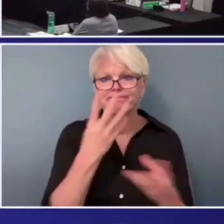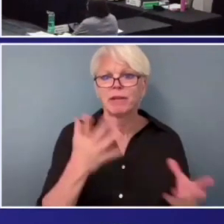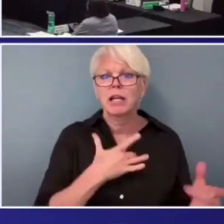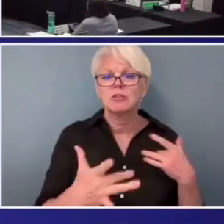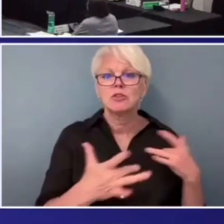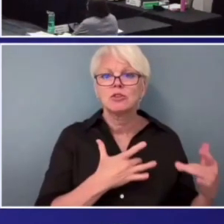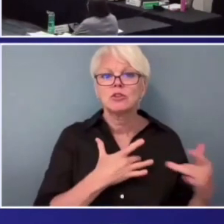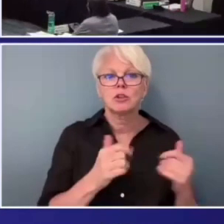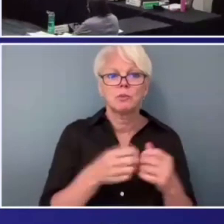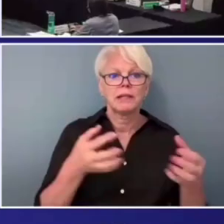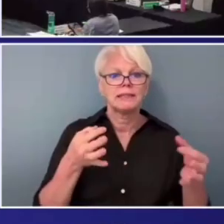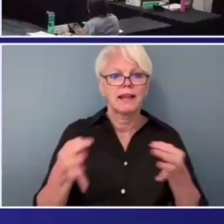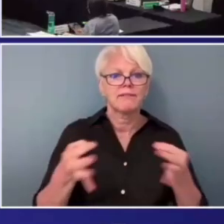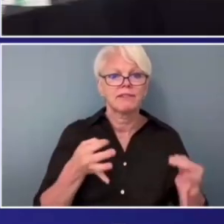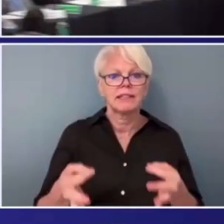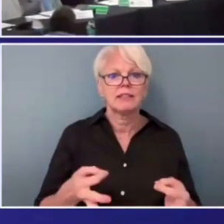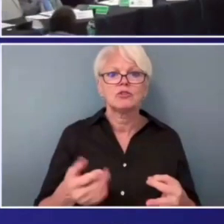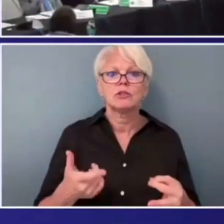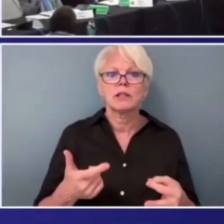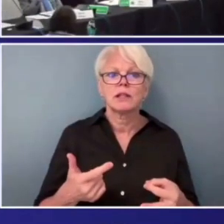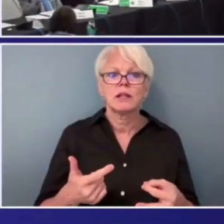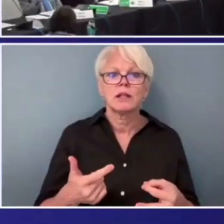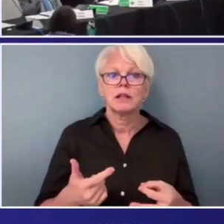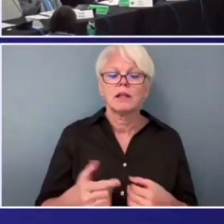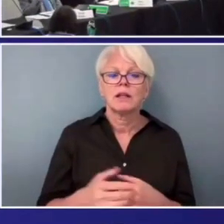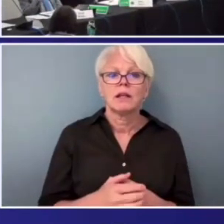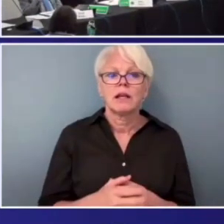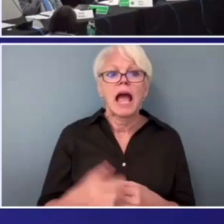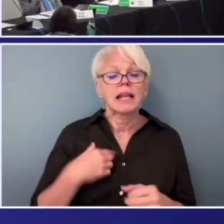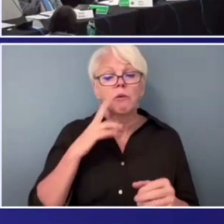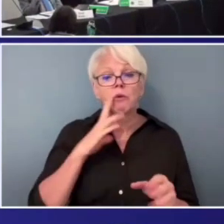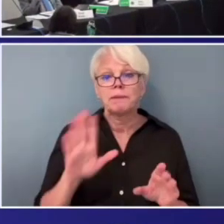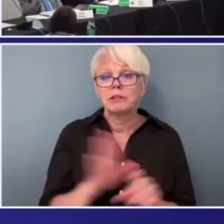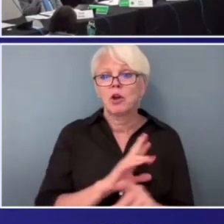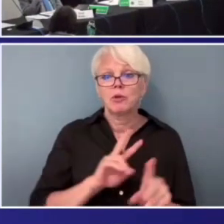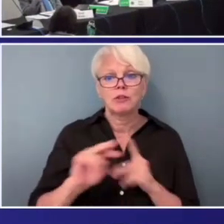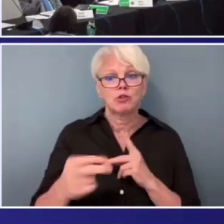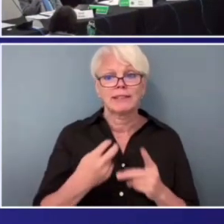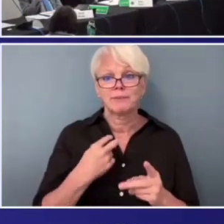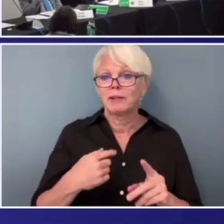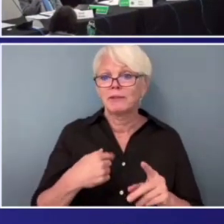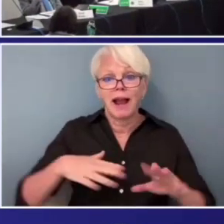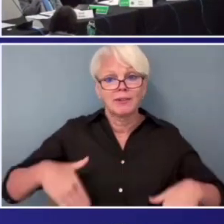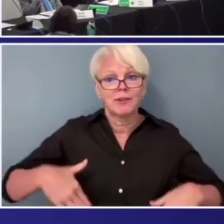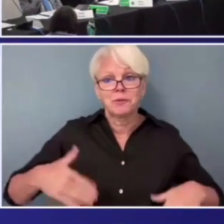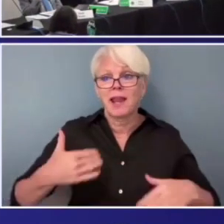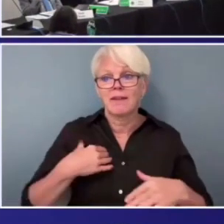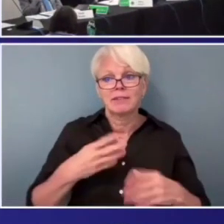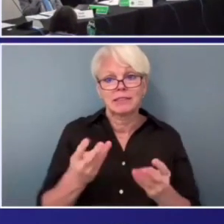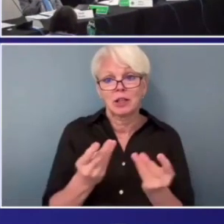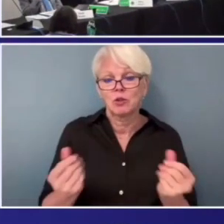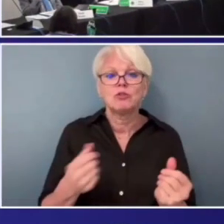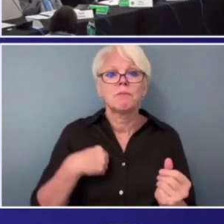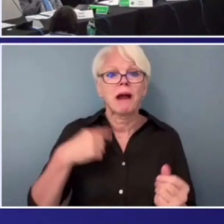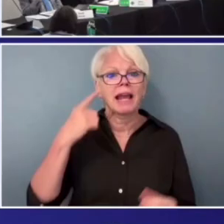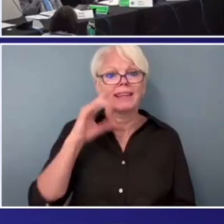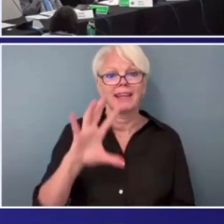definition and I -- I'll be fully transparent. I don't necessarily have a solution yet. I think that 50% seems too